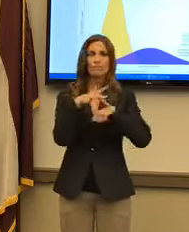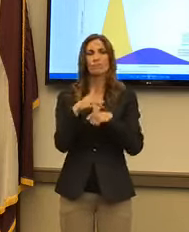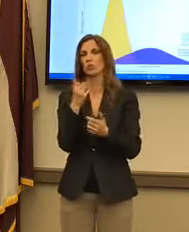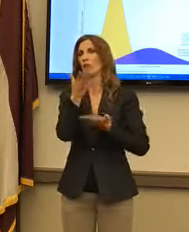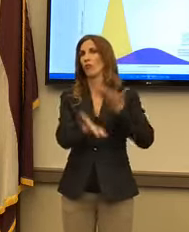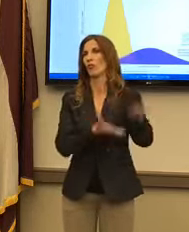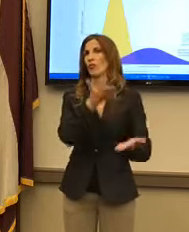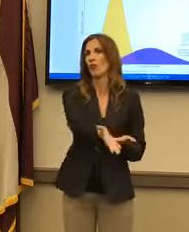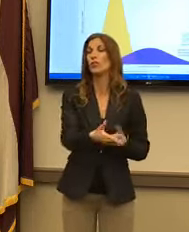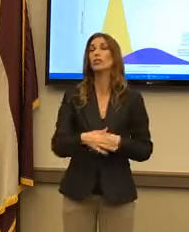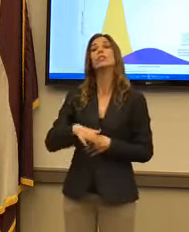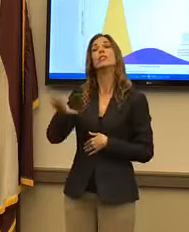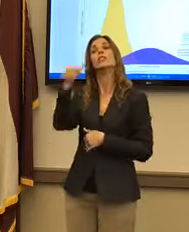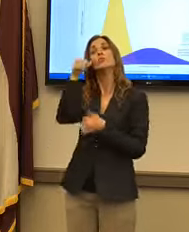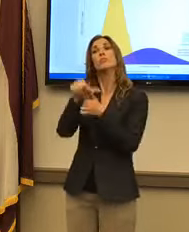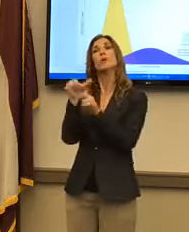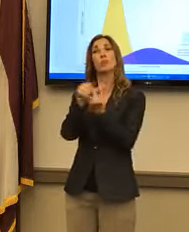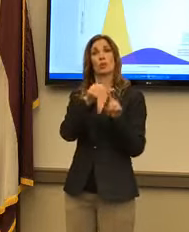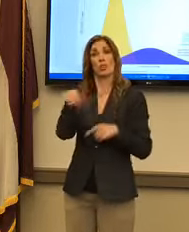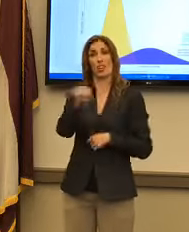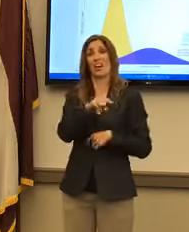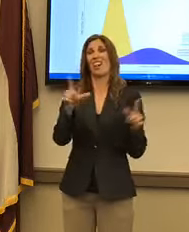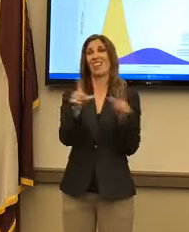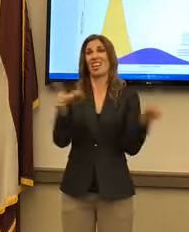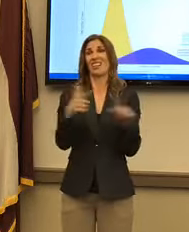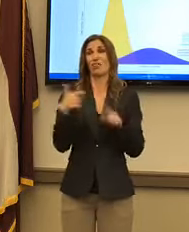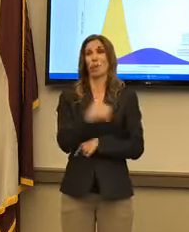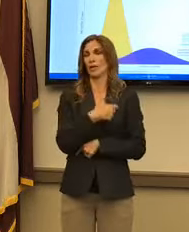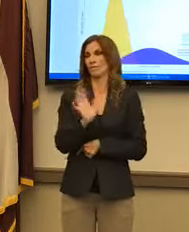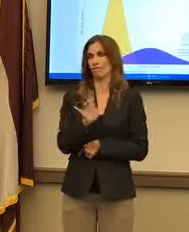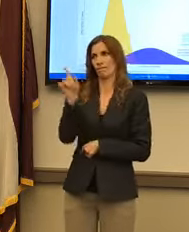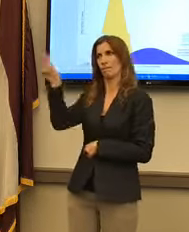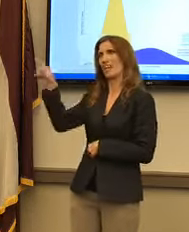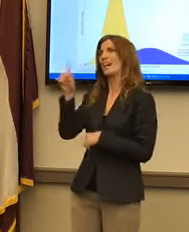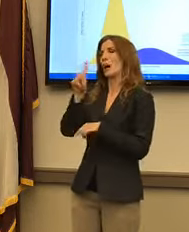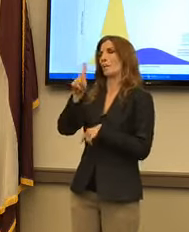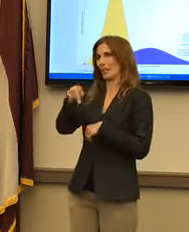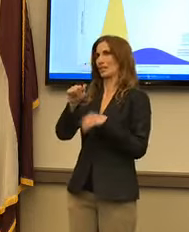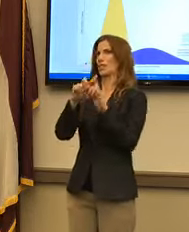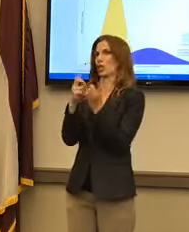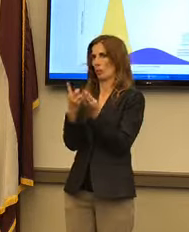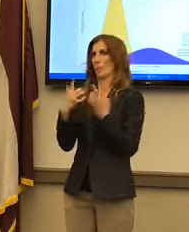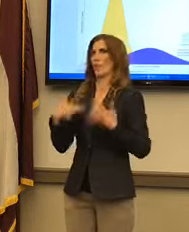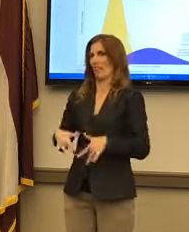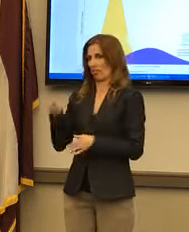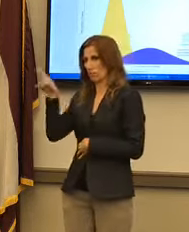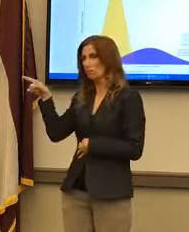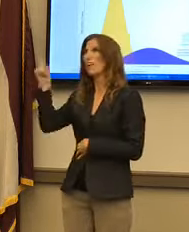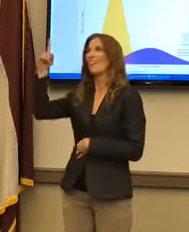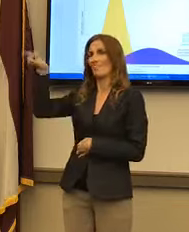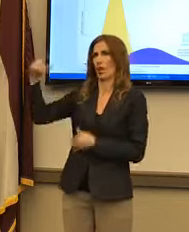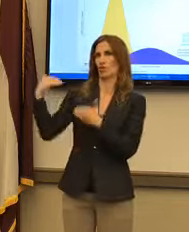remind you that these facilities are licensed by the Pennsylvania Department of Health it's the PA DOH that is responsible for